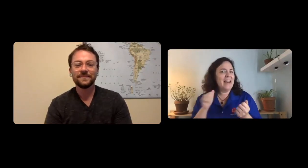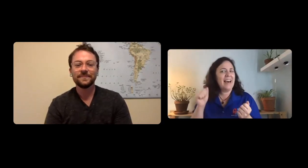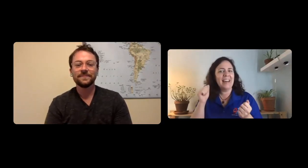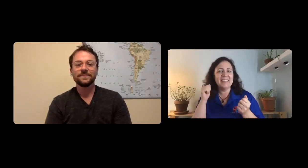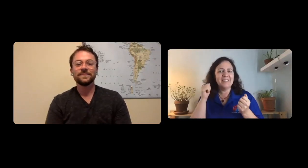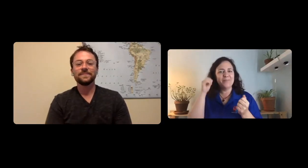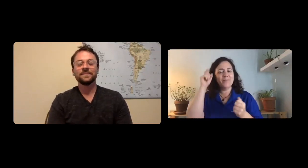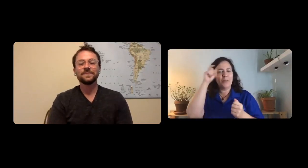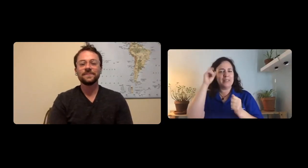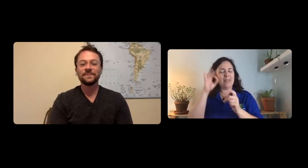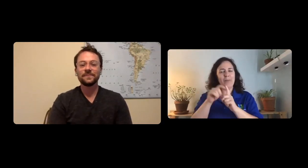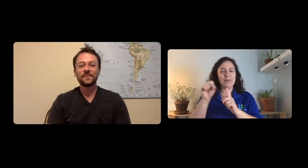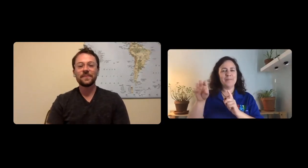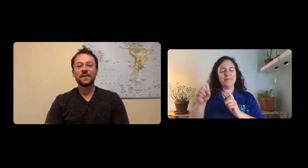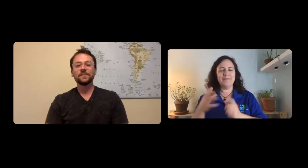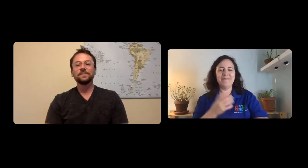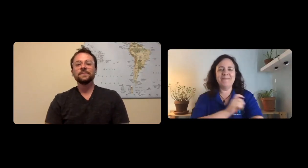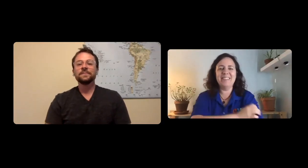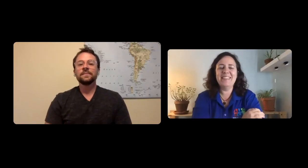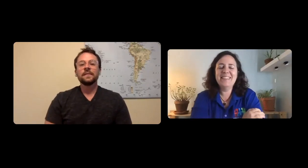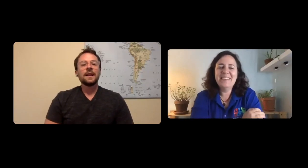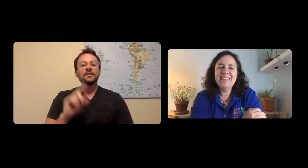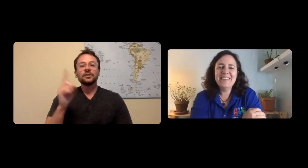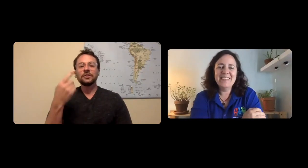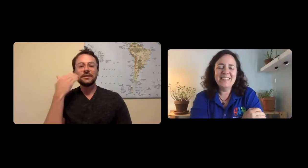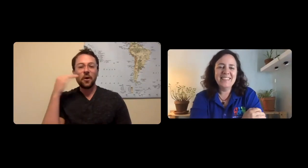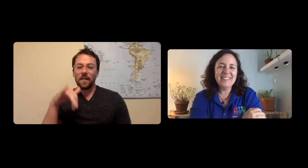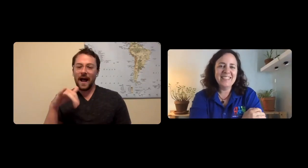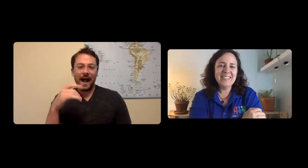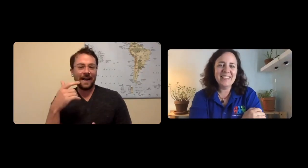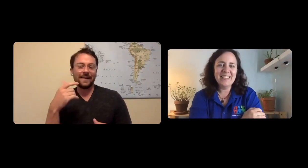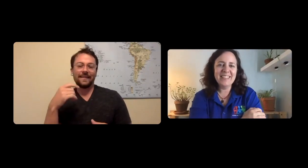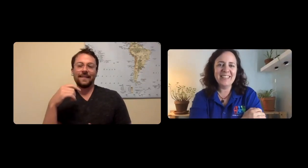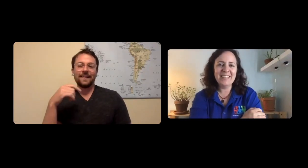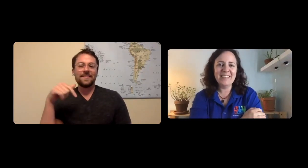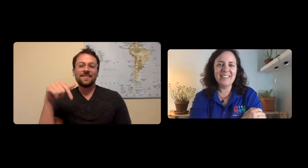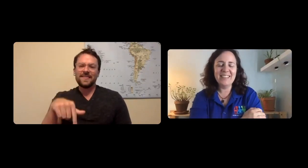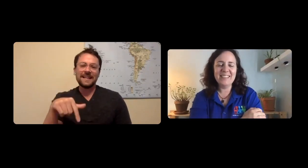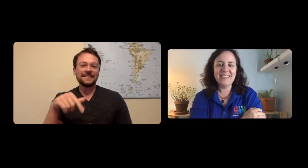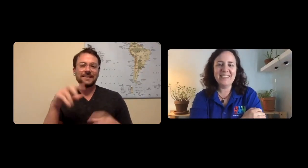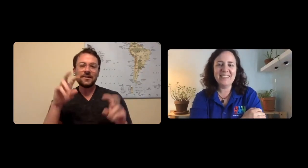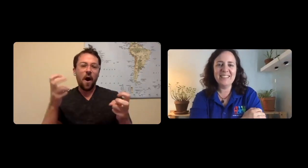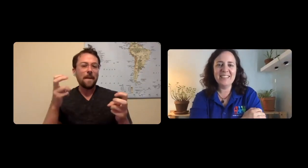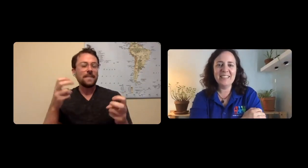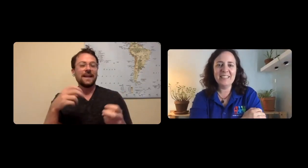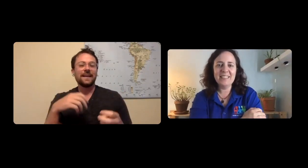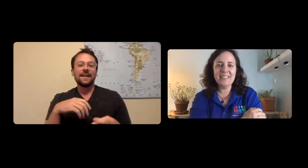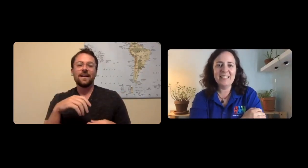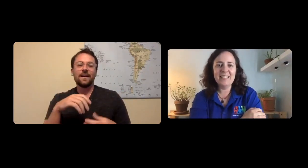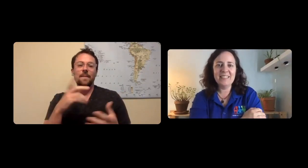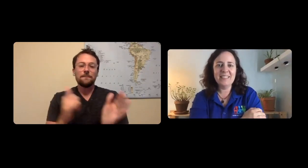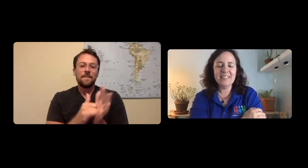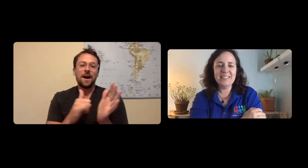that do you would like to impart to our audience members as they get ready to conclude this session?